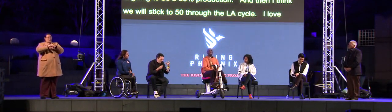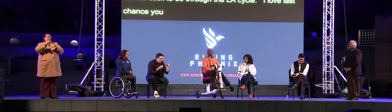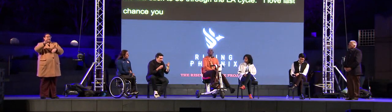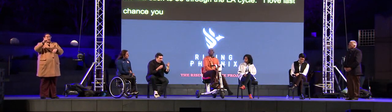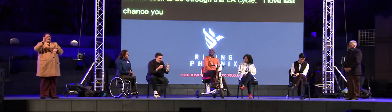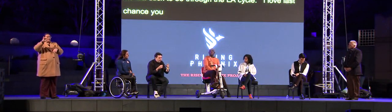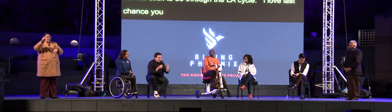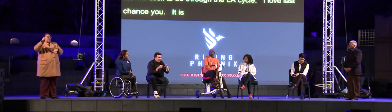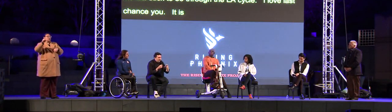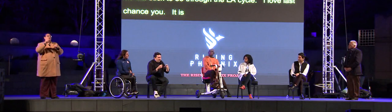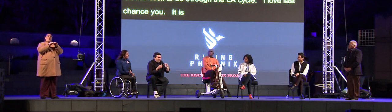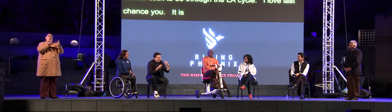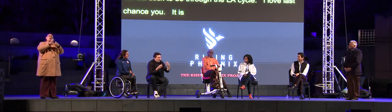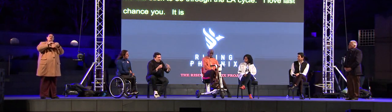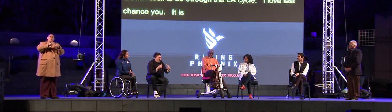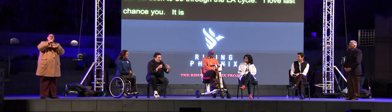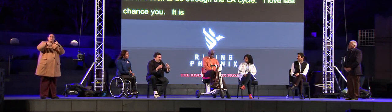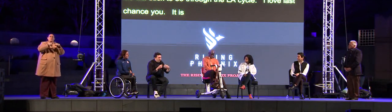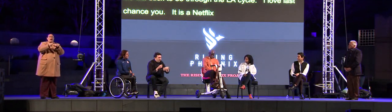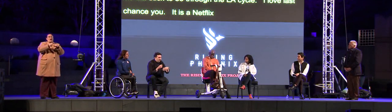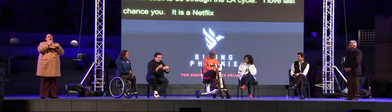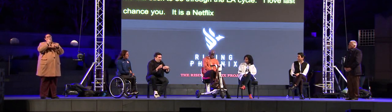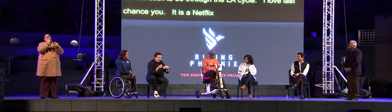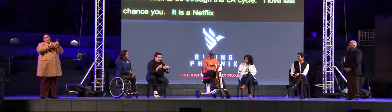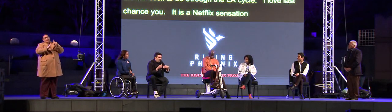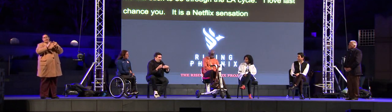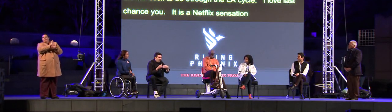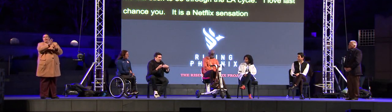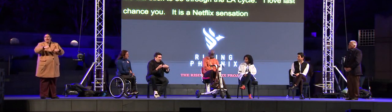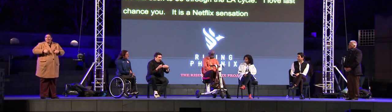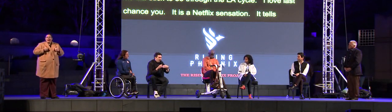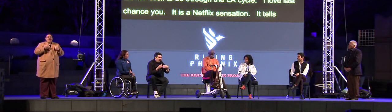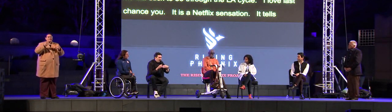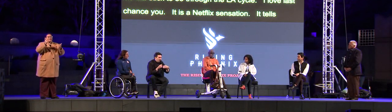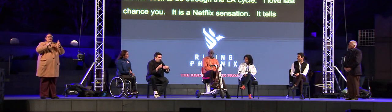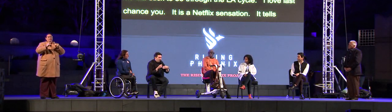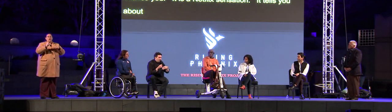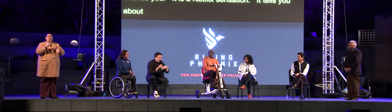more about people and into the lives of people. And we're thinking about how to build